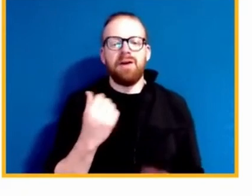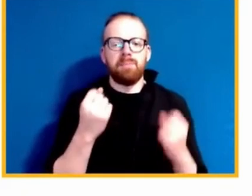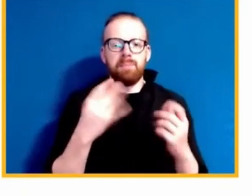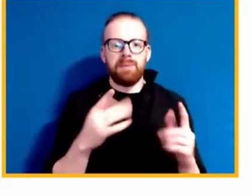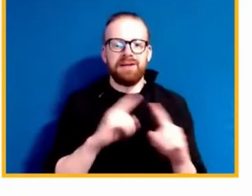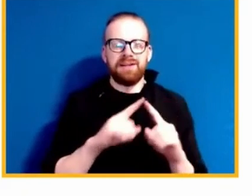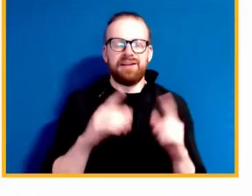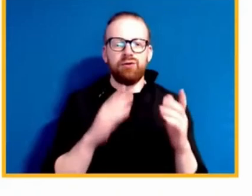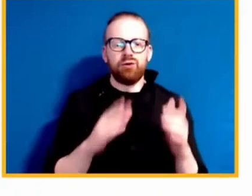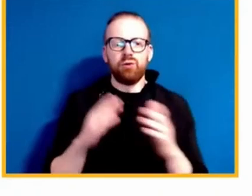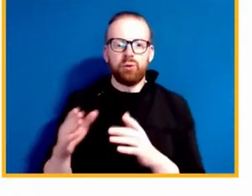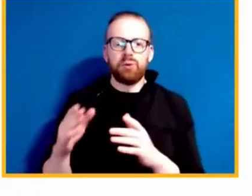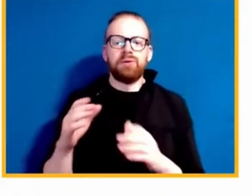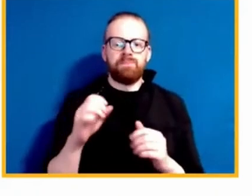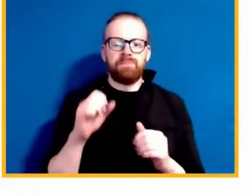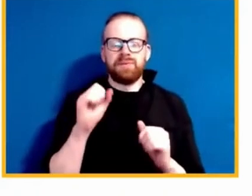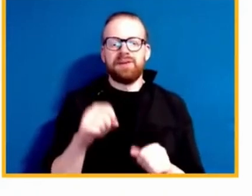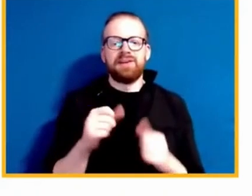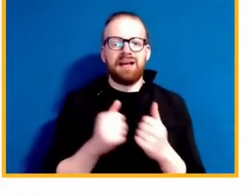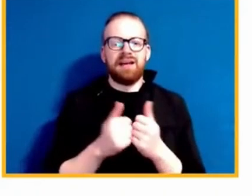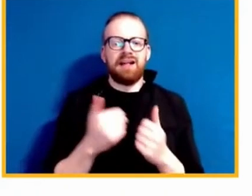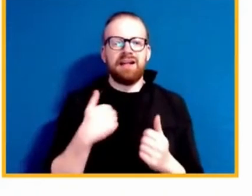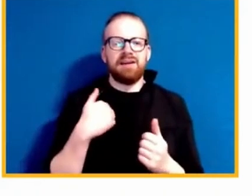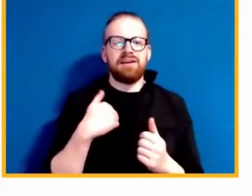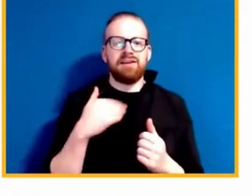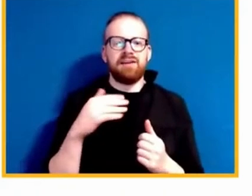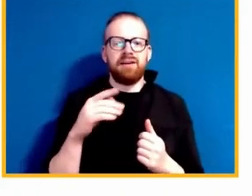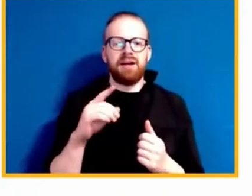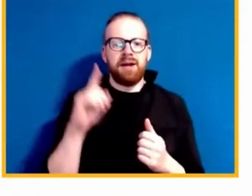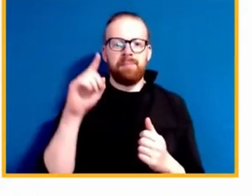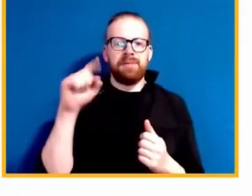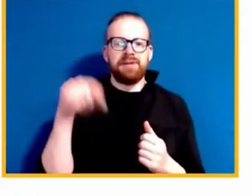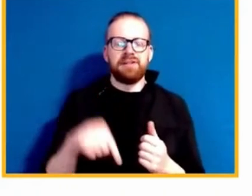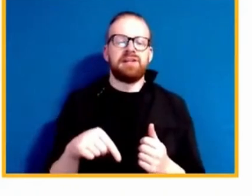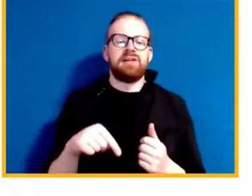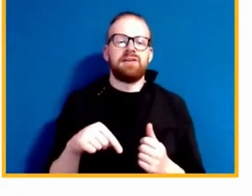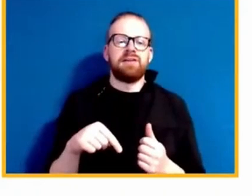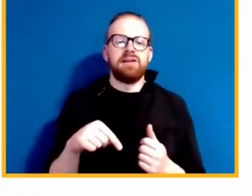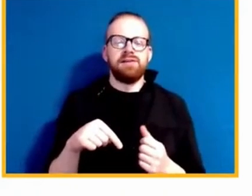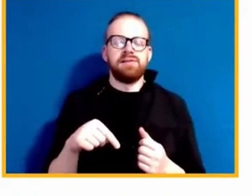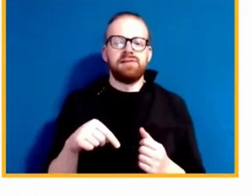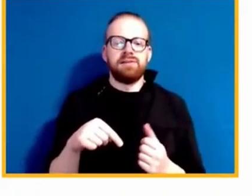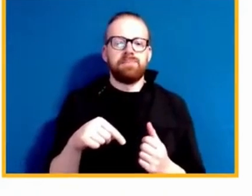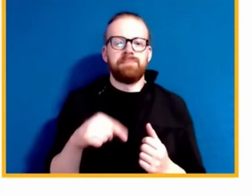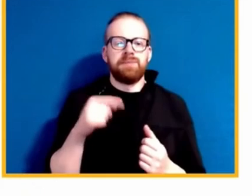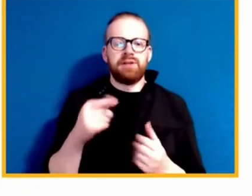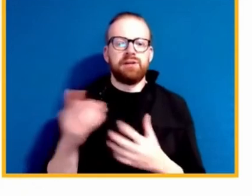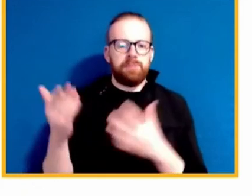directions that you can take your waves. You have your sides, you have your up and down, and then you have in front of you and you can bring it back